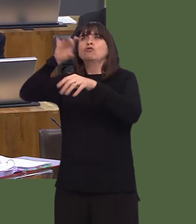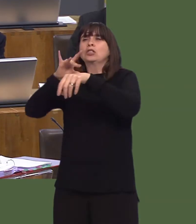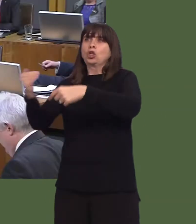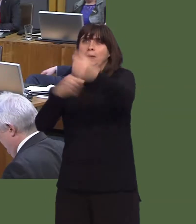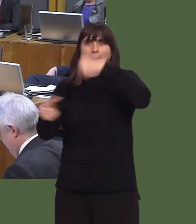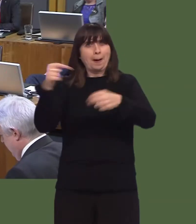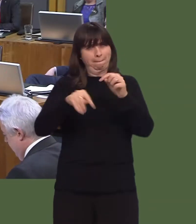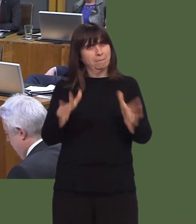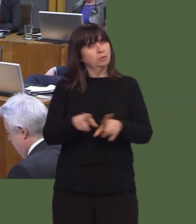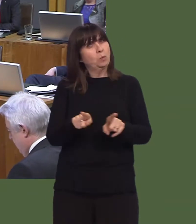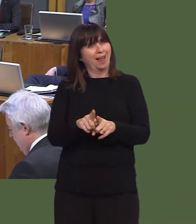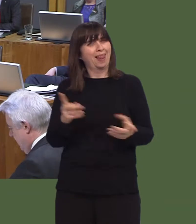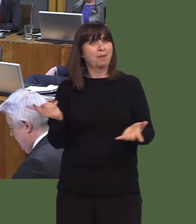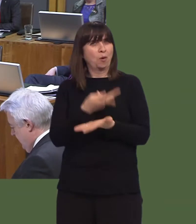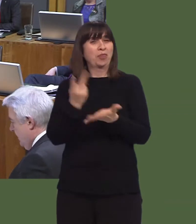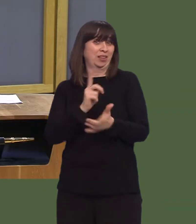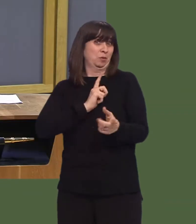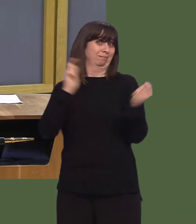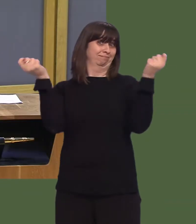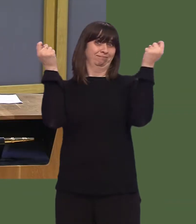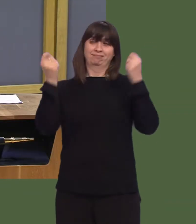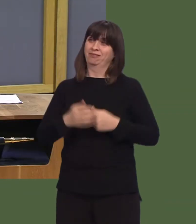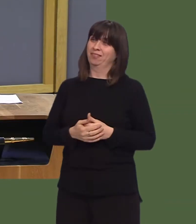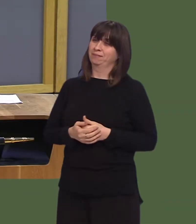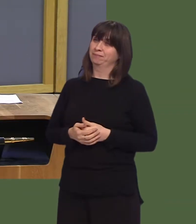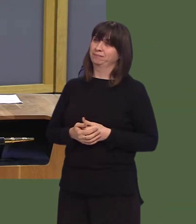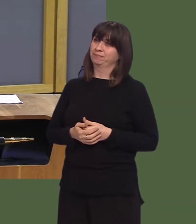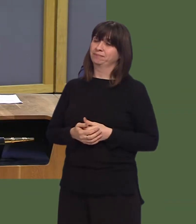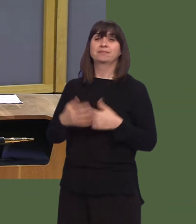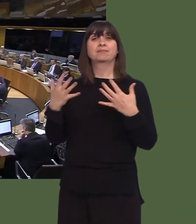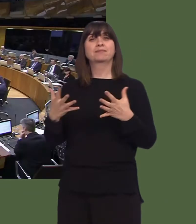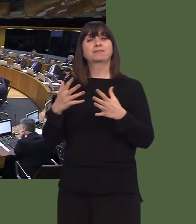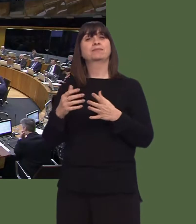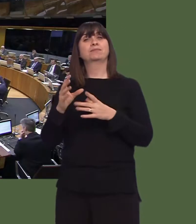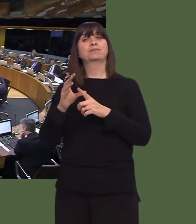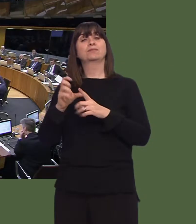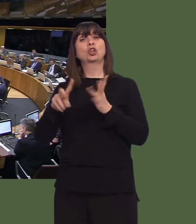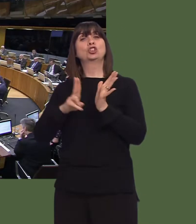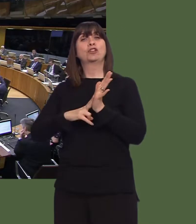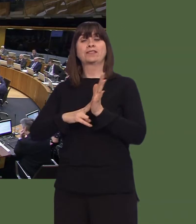Y Llywydd / The Llywydd: The leader of the opposition, Andrew R.T. Davies. Andrew RT Davies AM: Thank you, Presiding Officer.